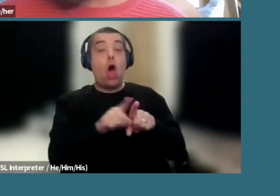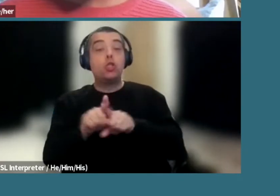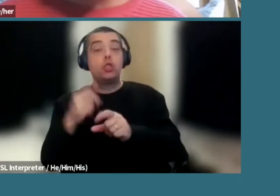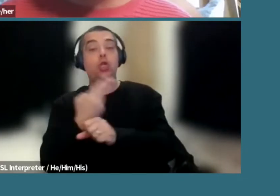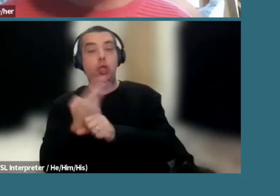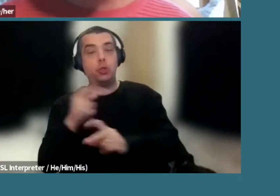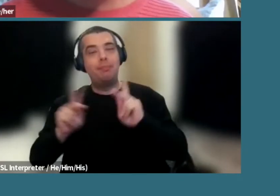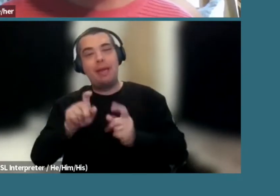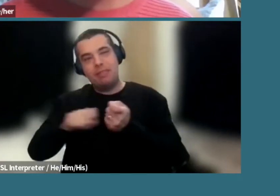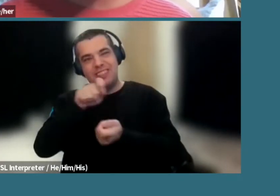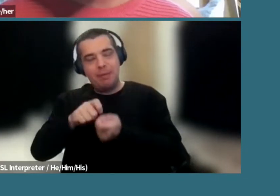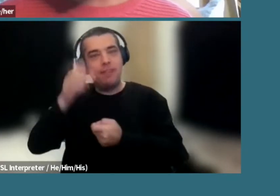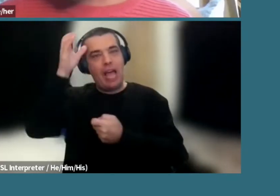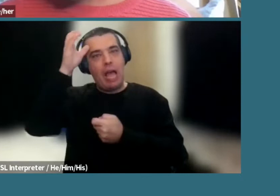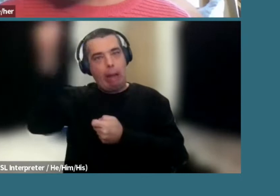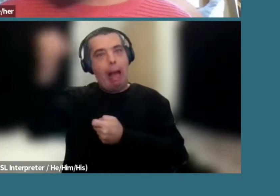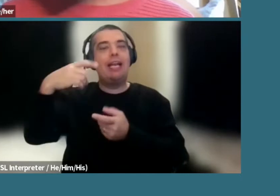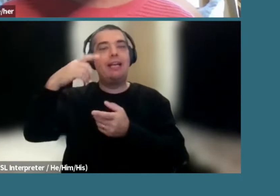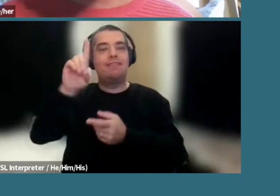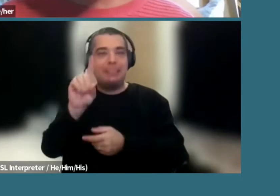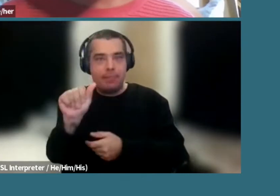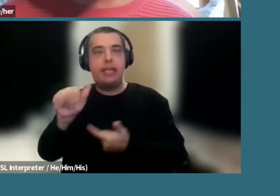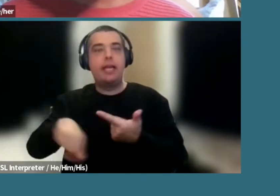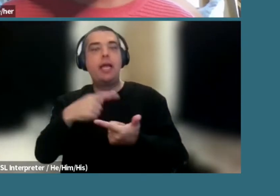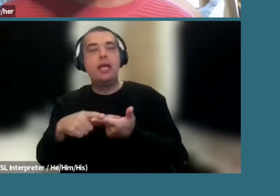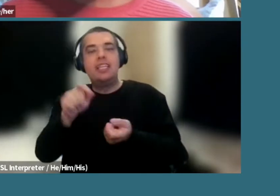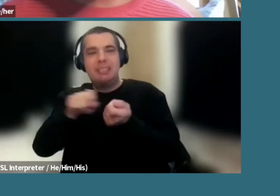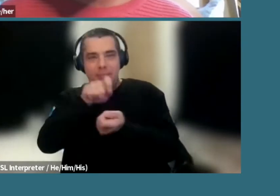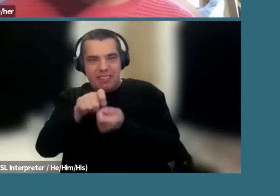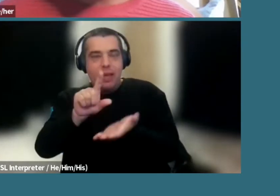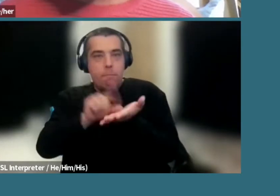with certain cognitive disabilities or certain print disabilities.